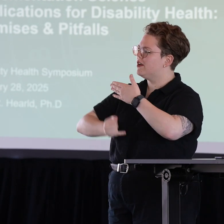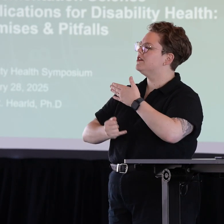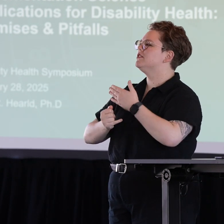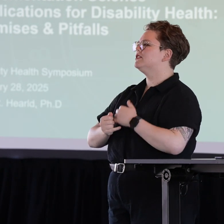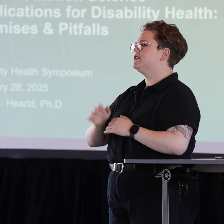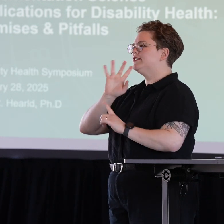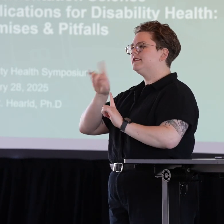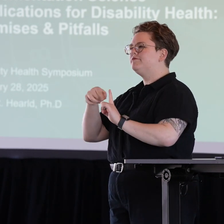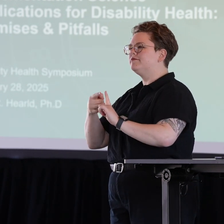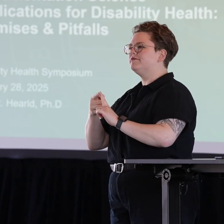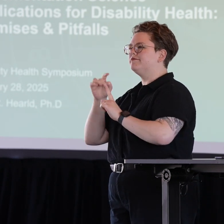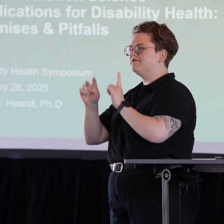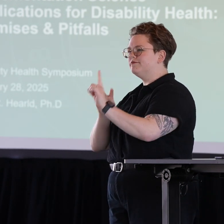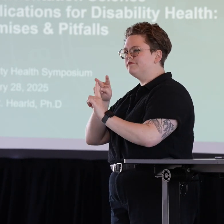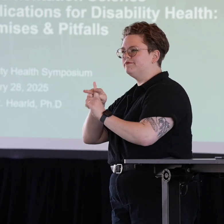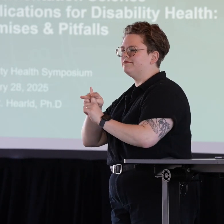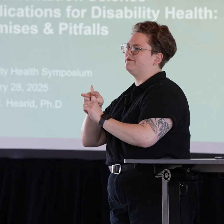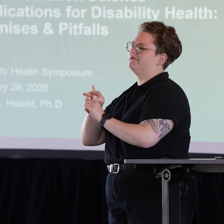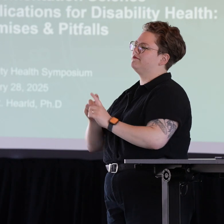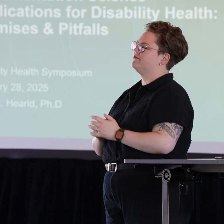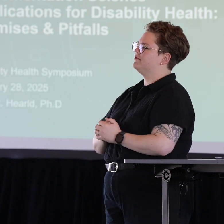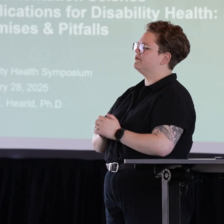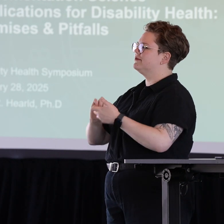talk about implementation, implementation and implementing